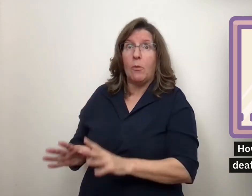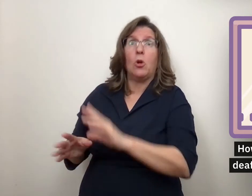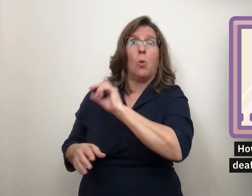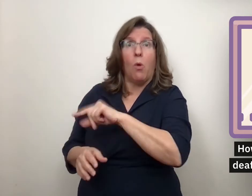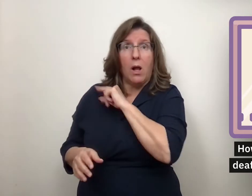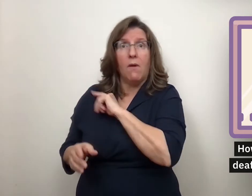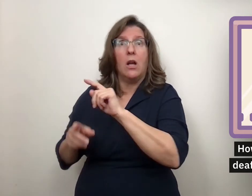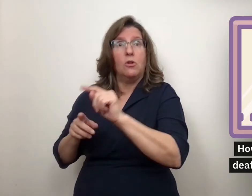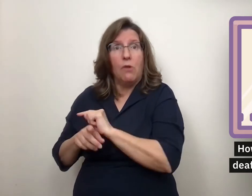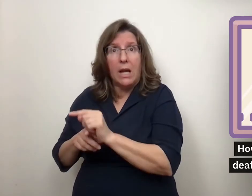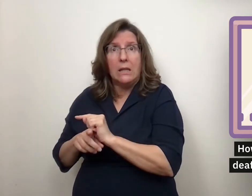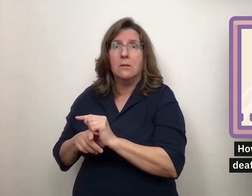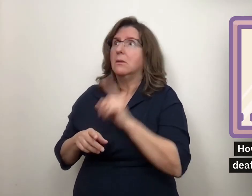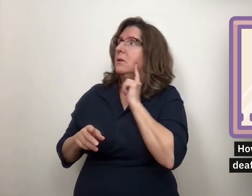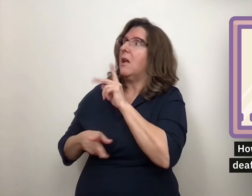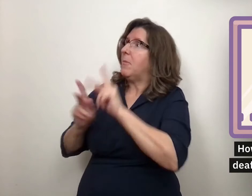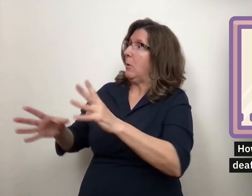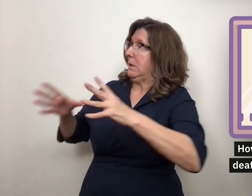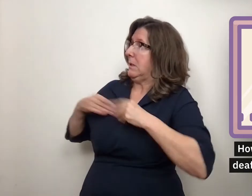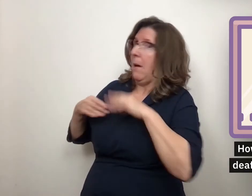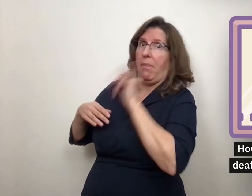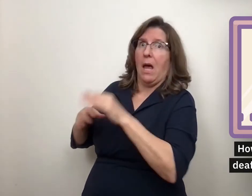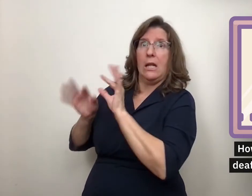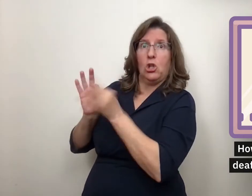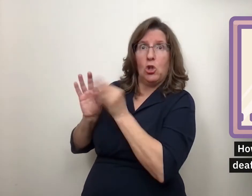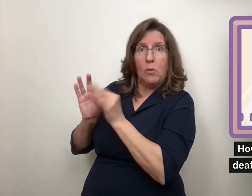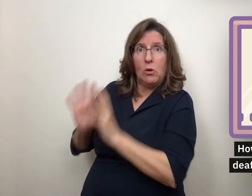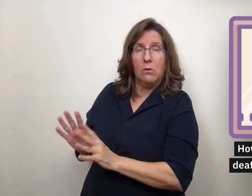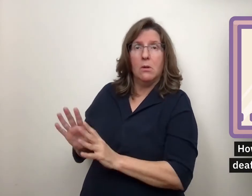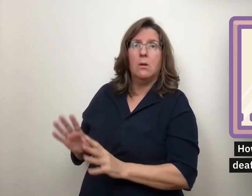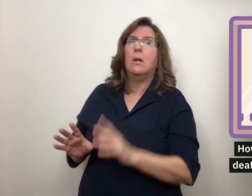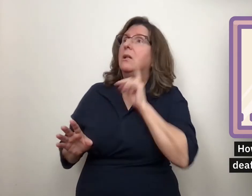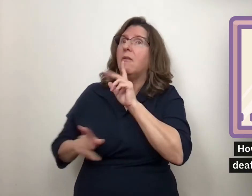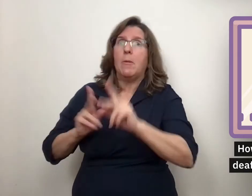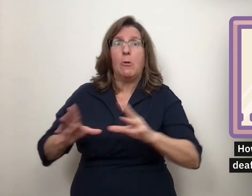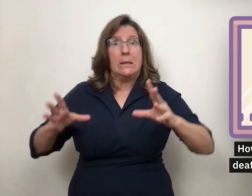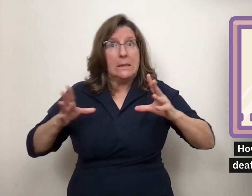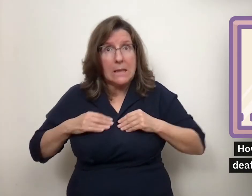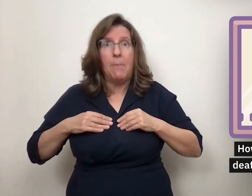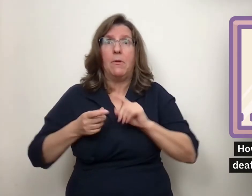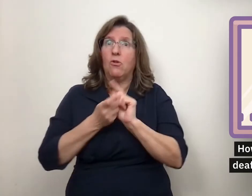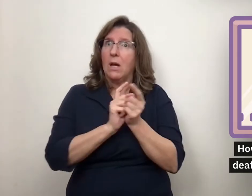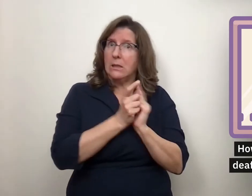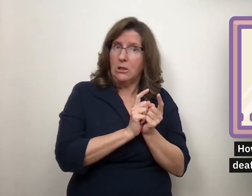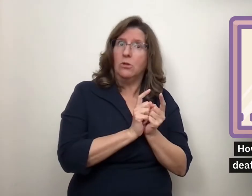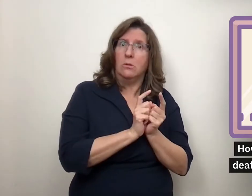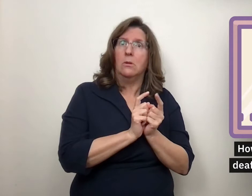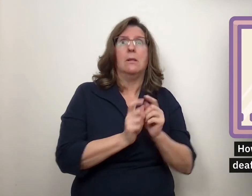Are they trusted in the community? Do the deaf consultants retain the power to decide the translation is done well enough?